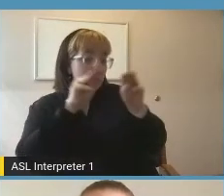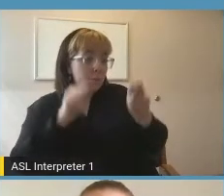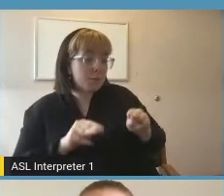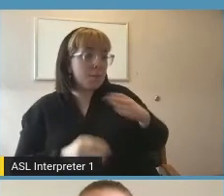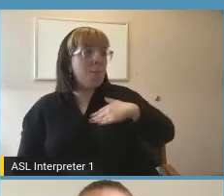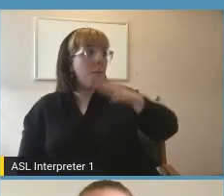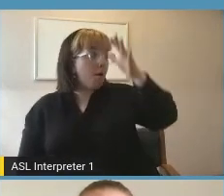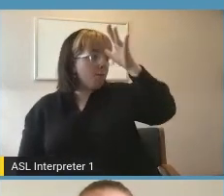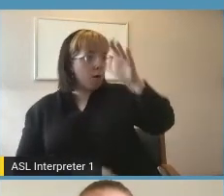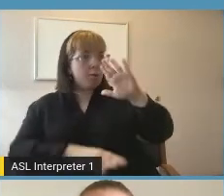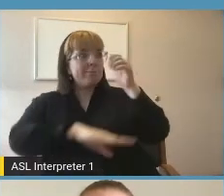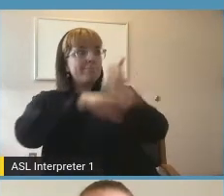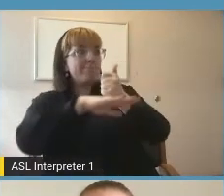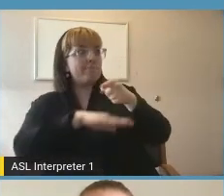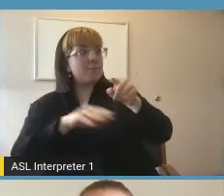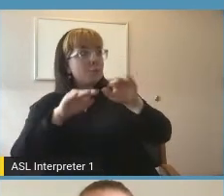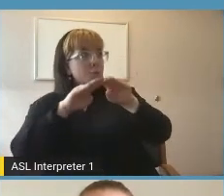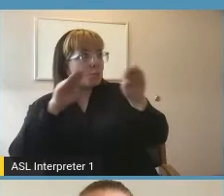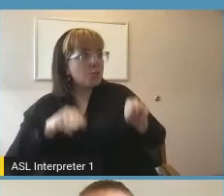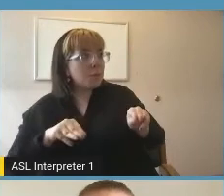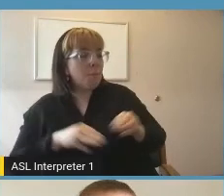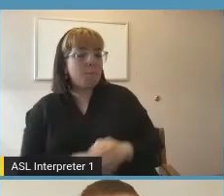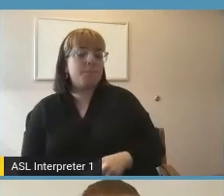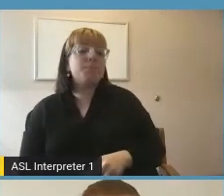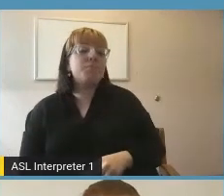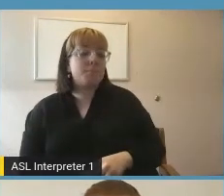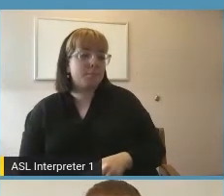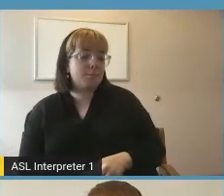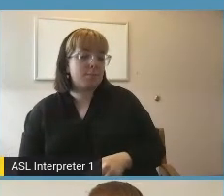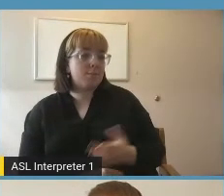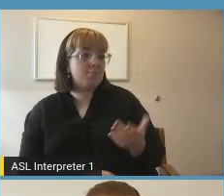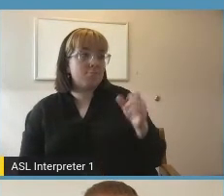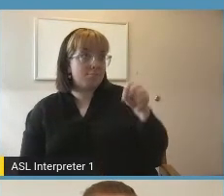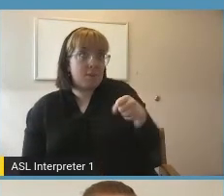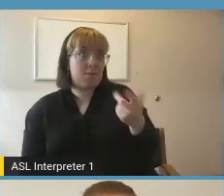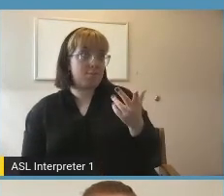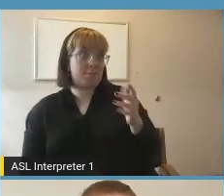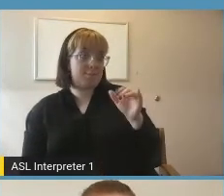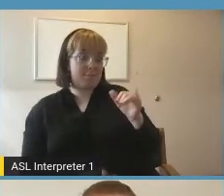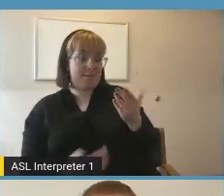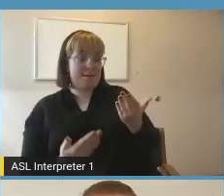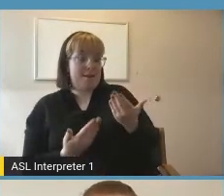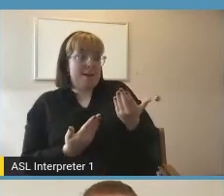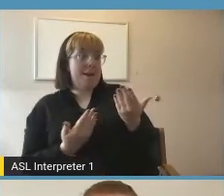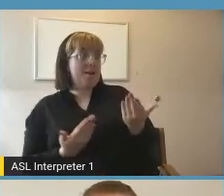this museum and yeah, now I am here.